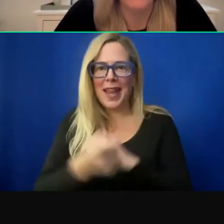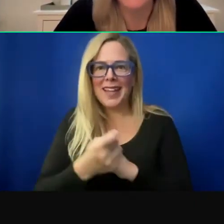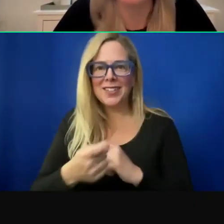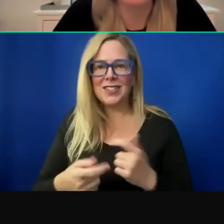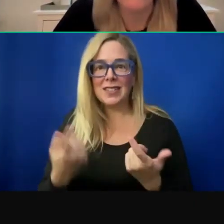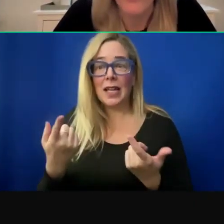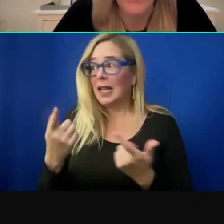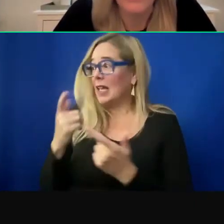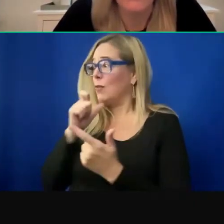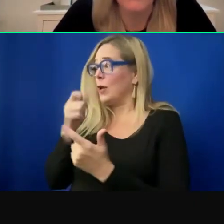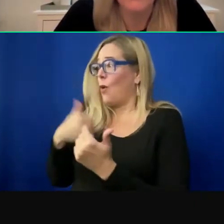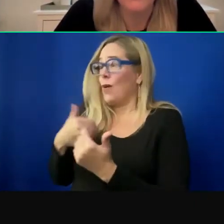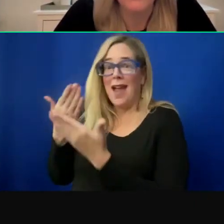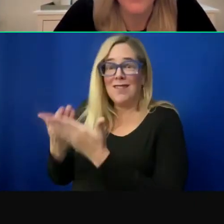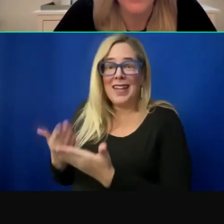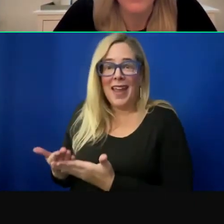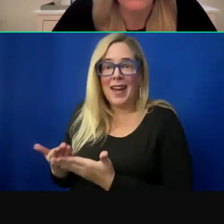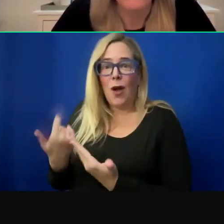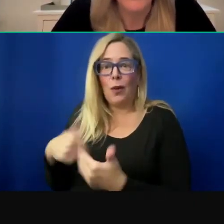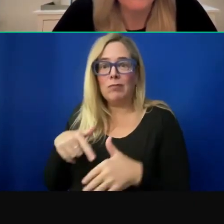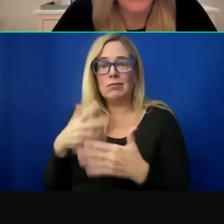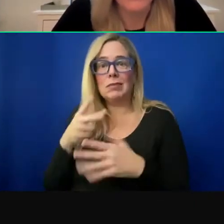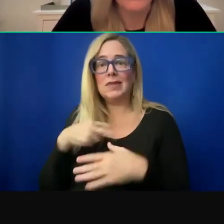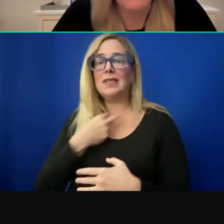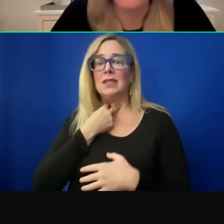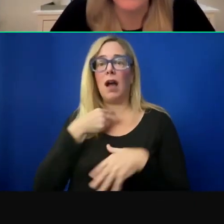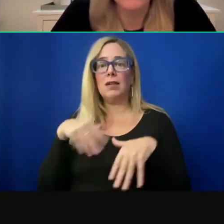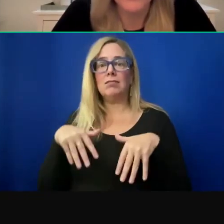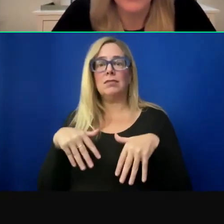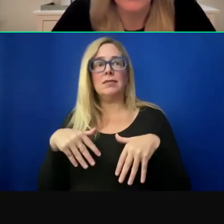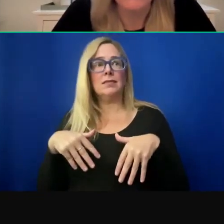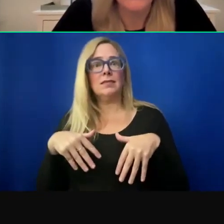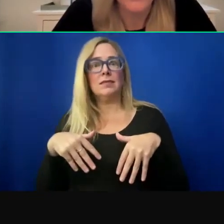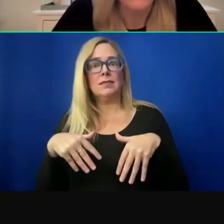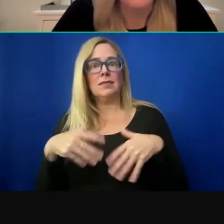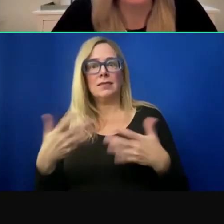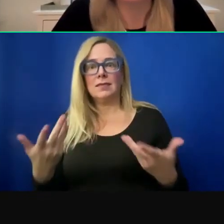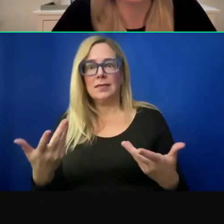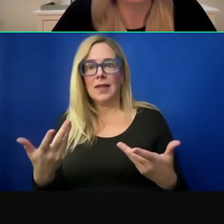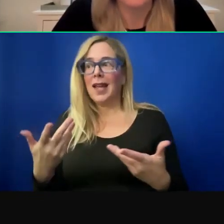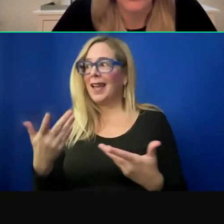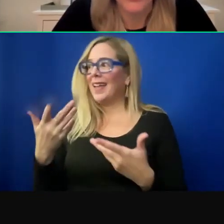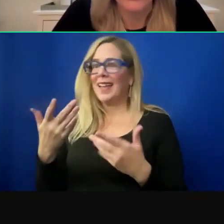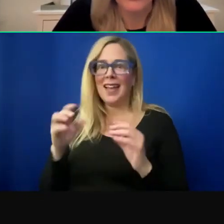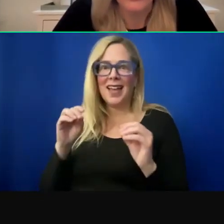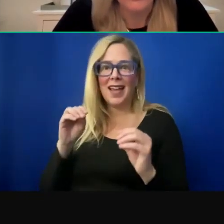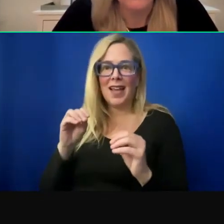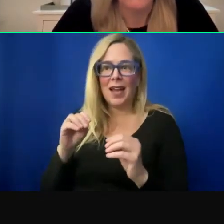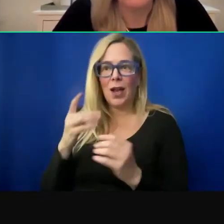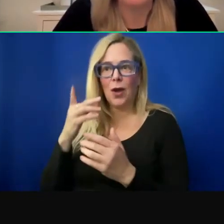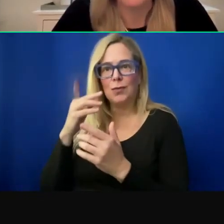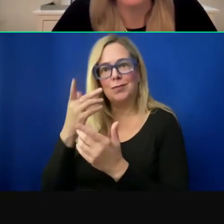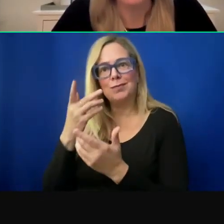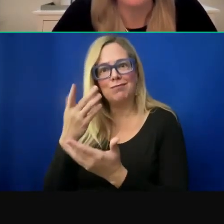We can't be proactive. What that means is without data, the only ways to change are complaints and